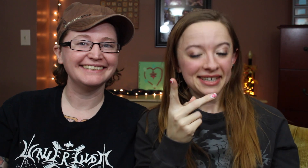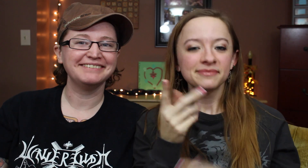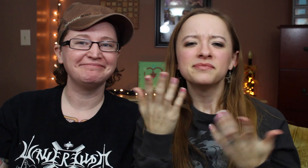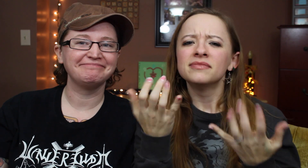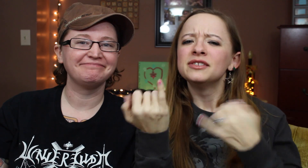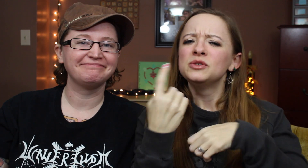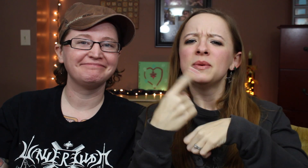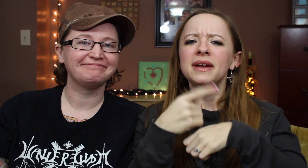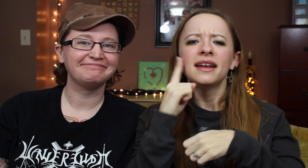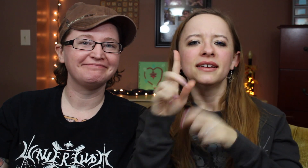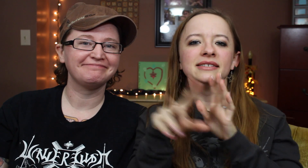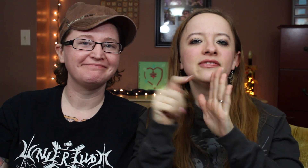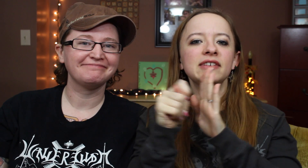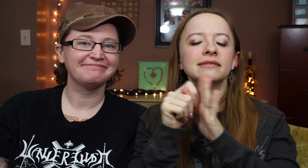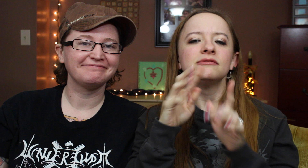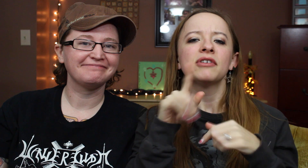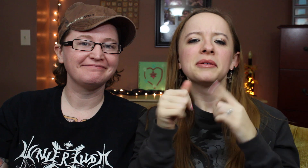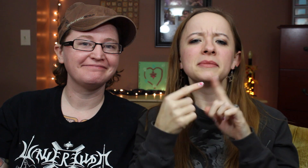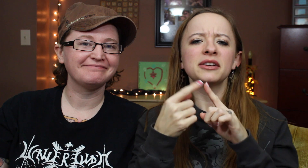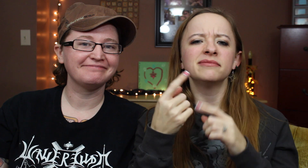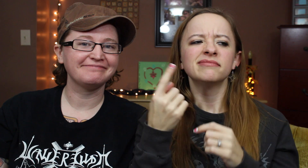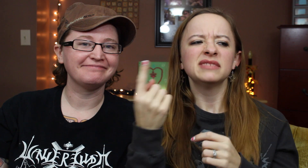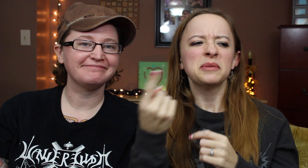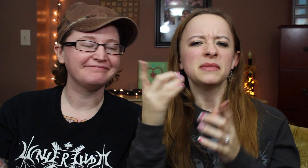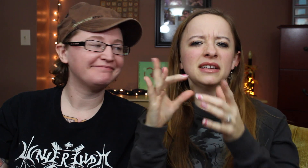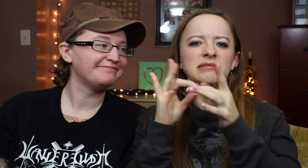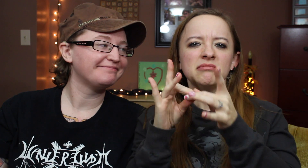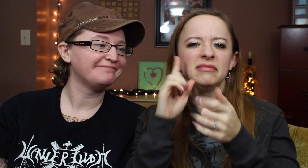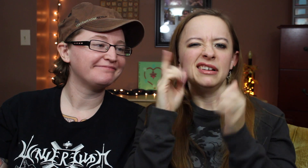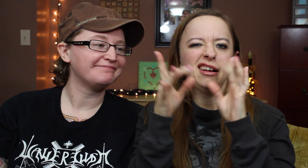So welcome back. So today for the video we're gonna be